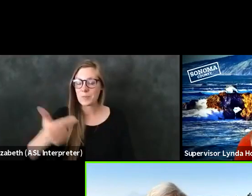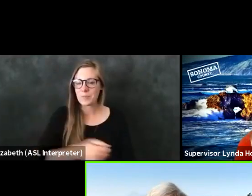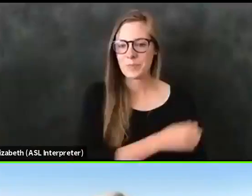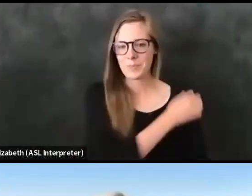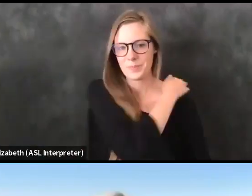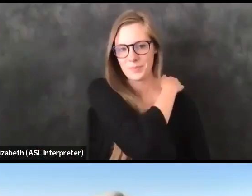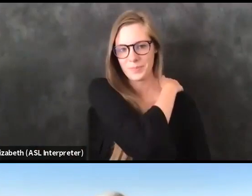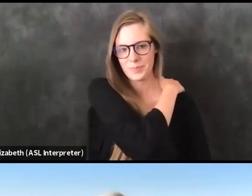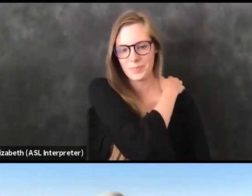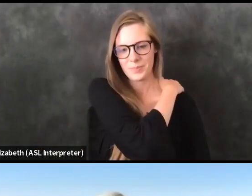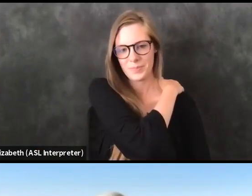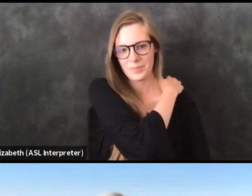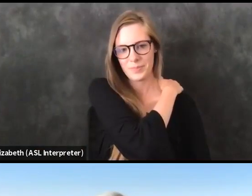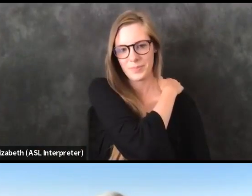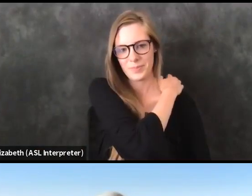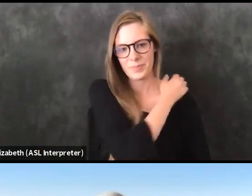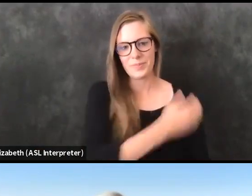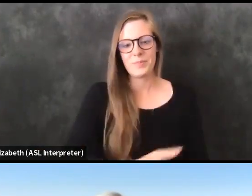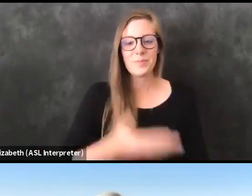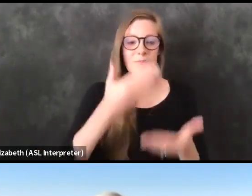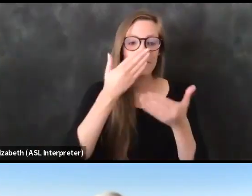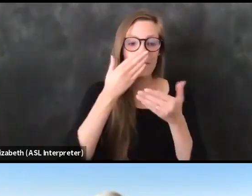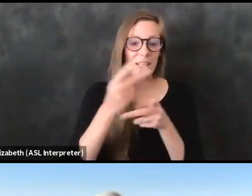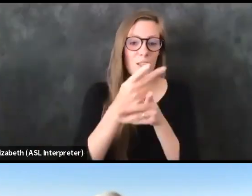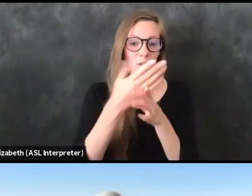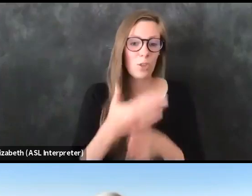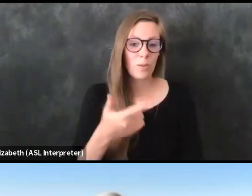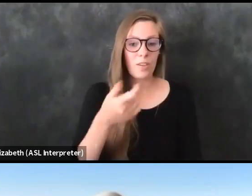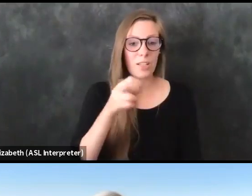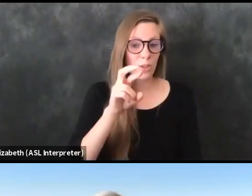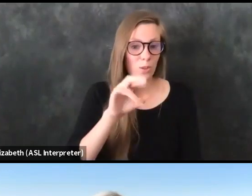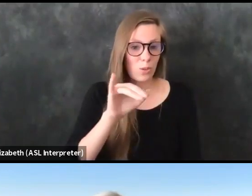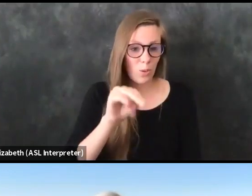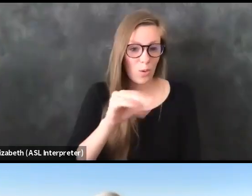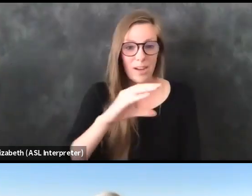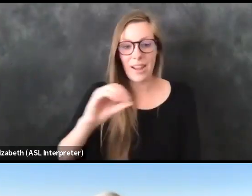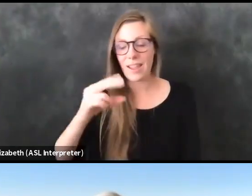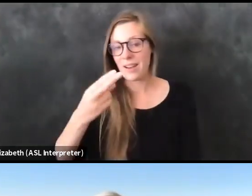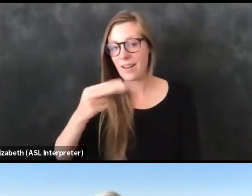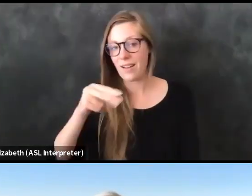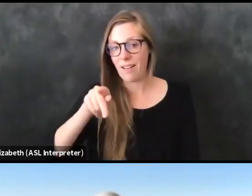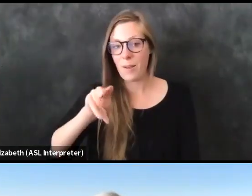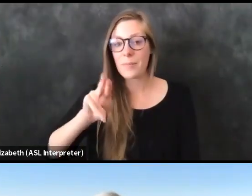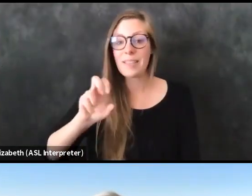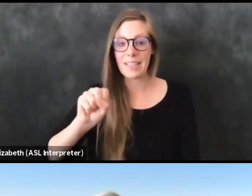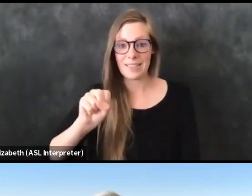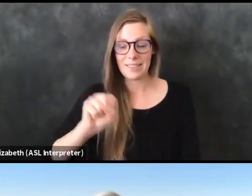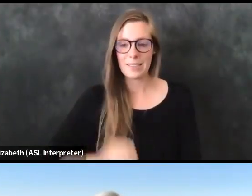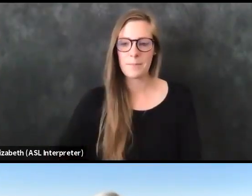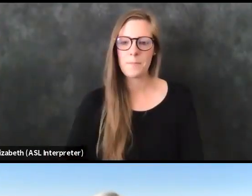Thank you, Supervisor Gorin, and thank you, Chairwoman Hopkins. Let me update us on where we stand.